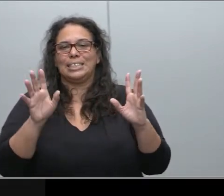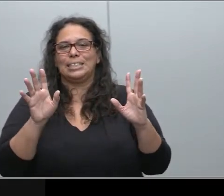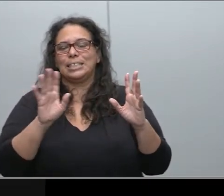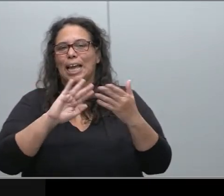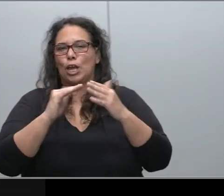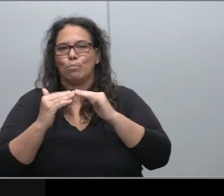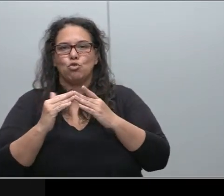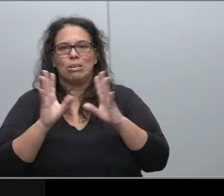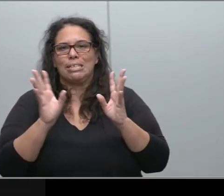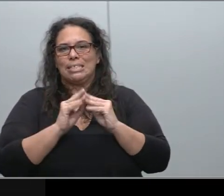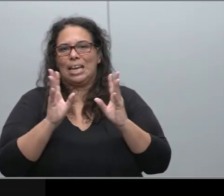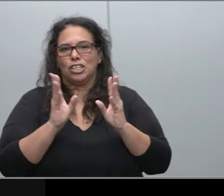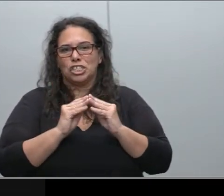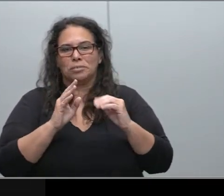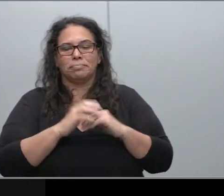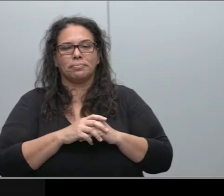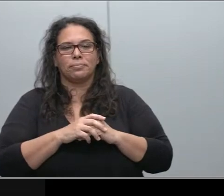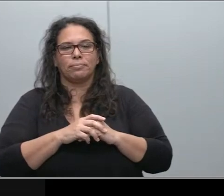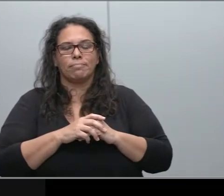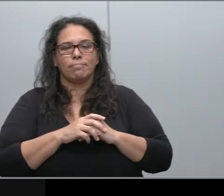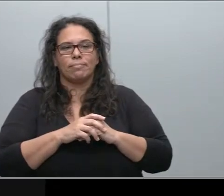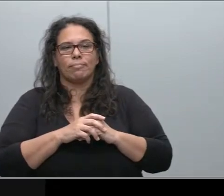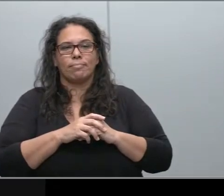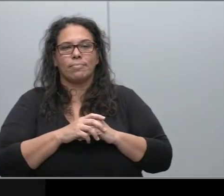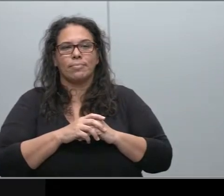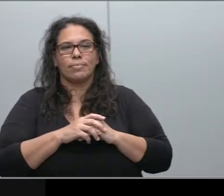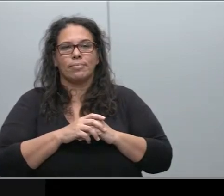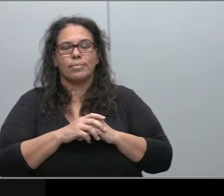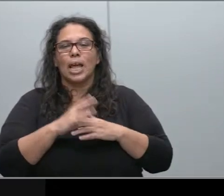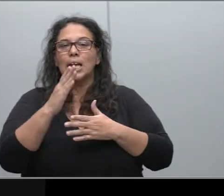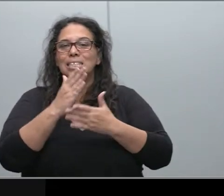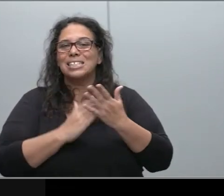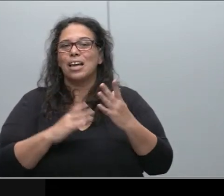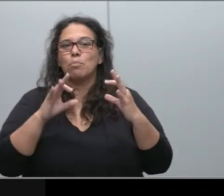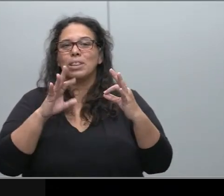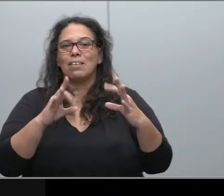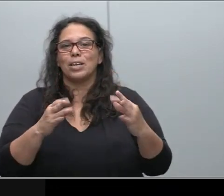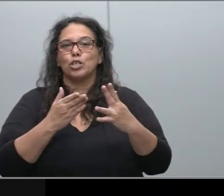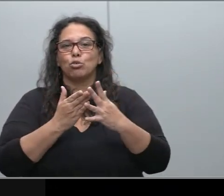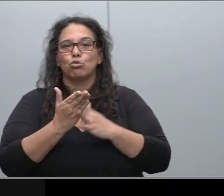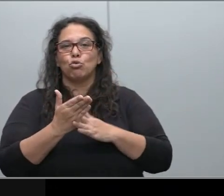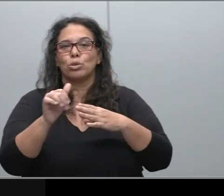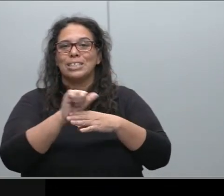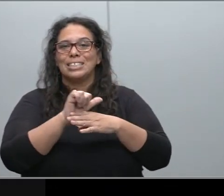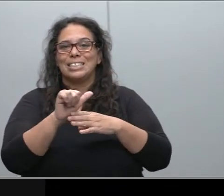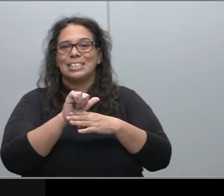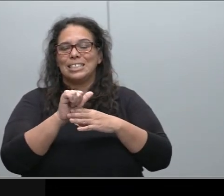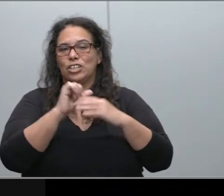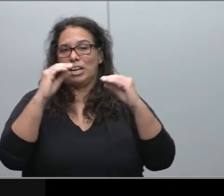to conduct home visits, not only in a safe way, but in ways that are empathetic,